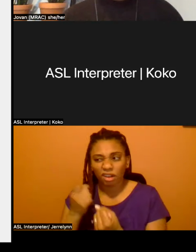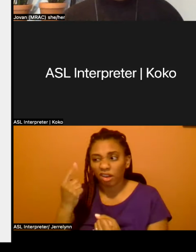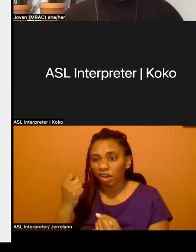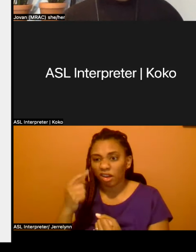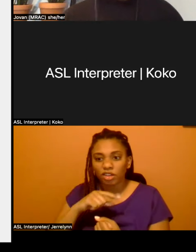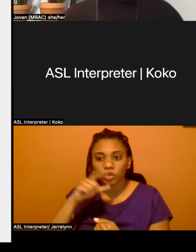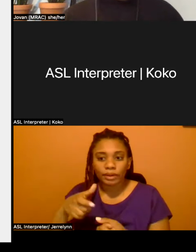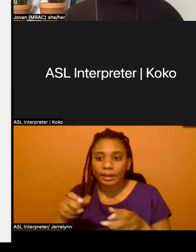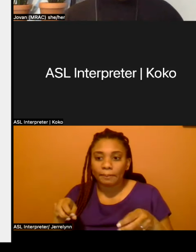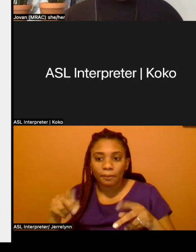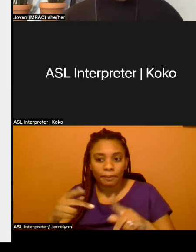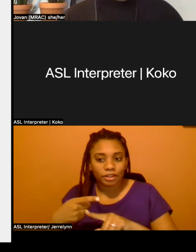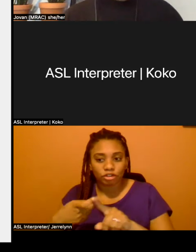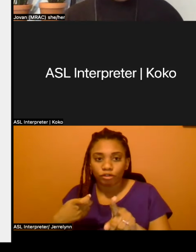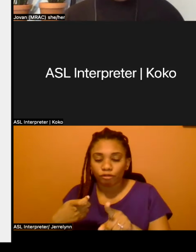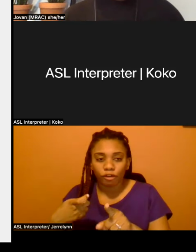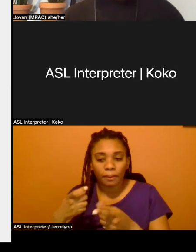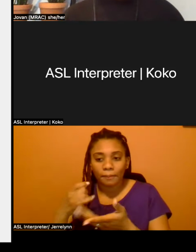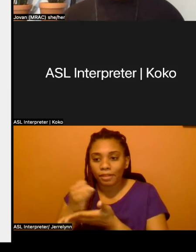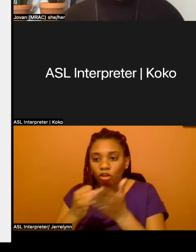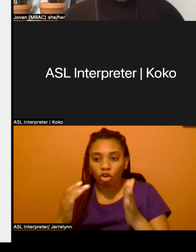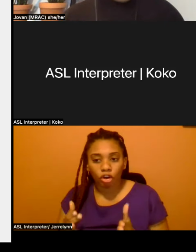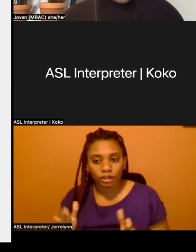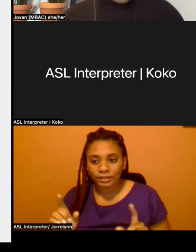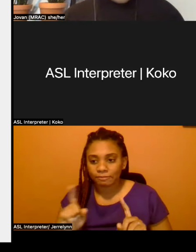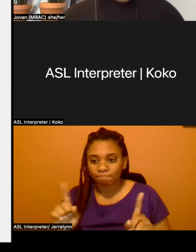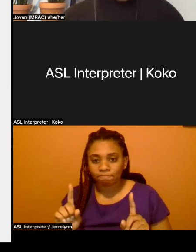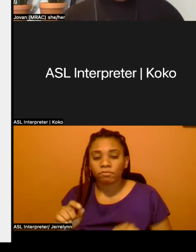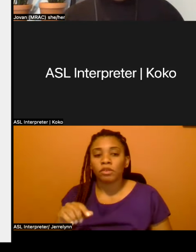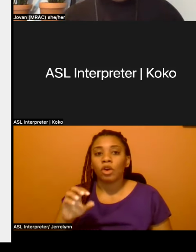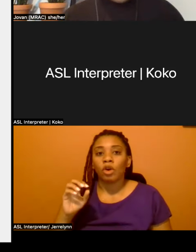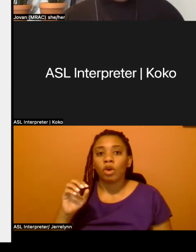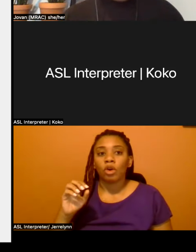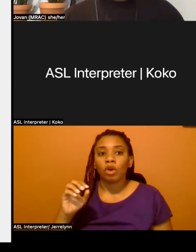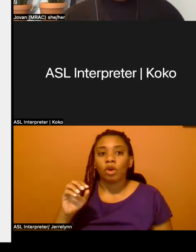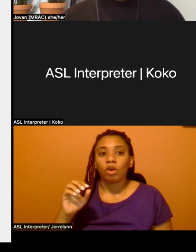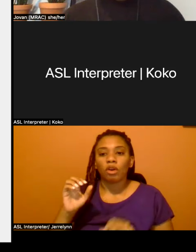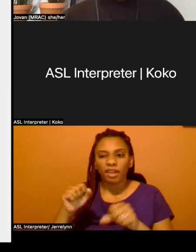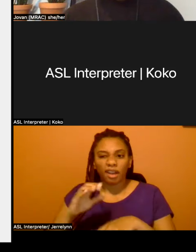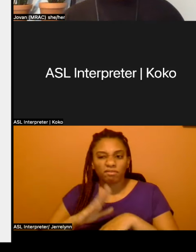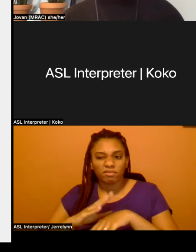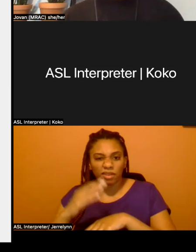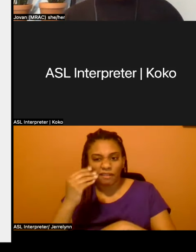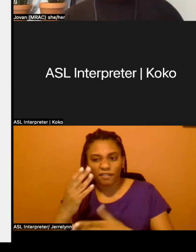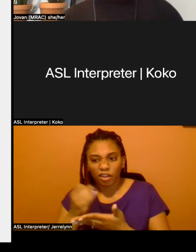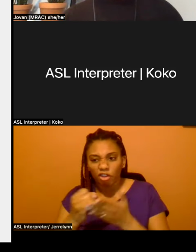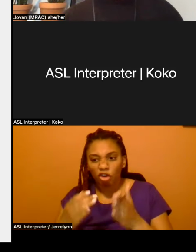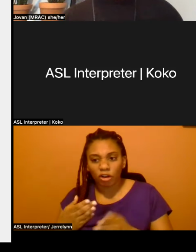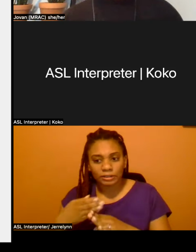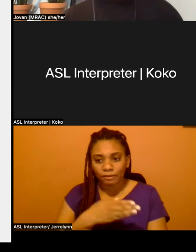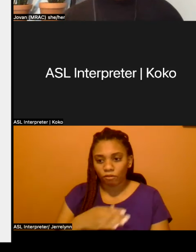that they are advocating for, or notify the artist in advance. Artists will have the opportunity